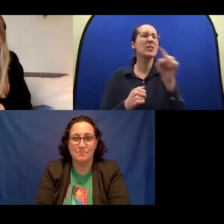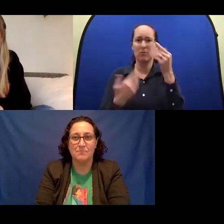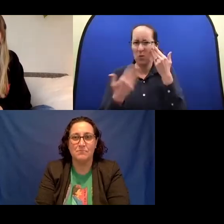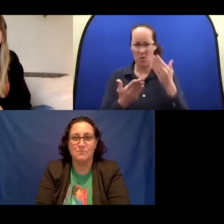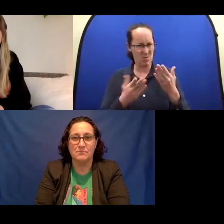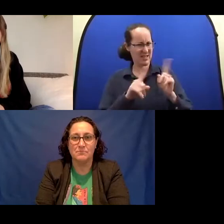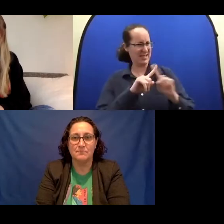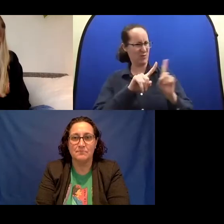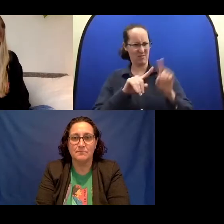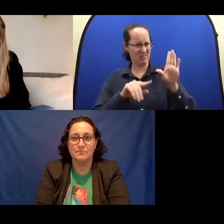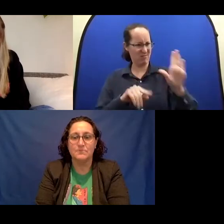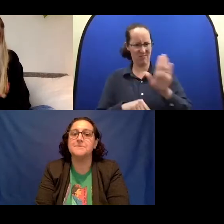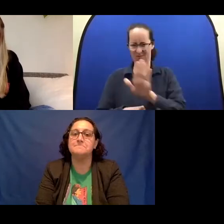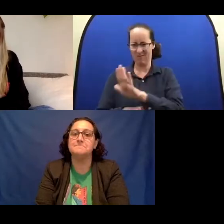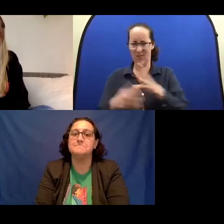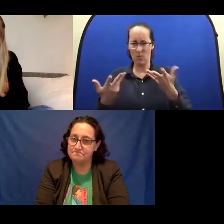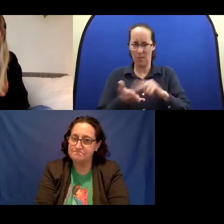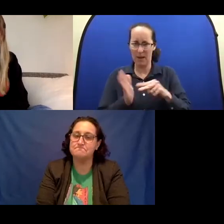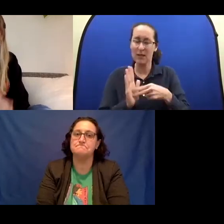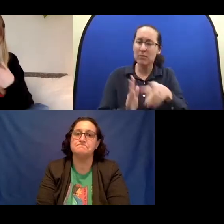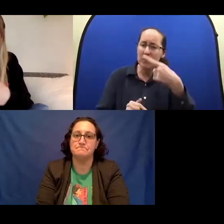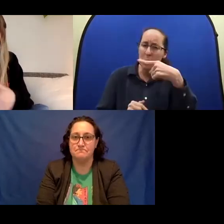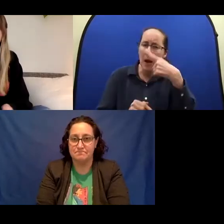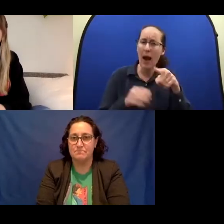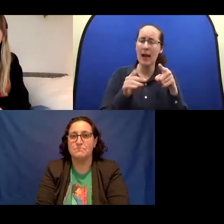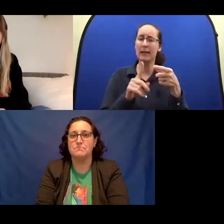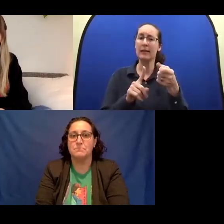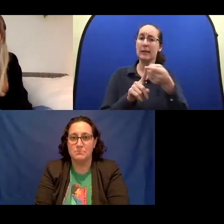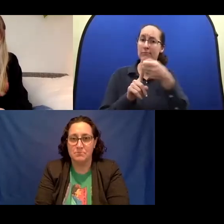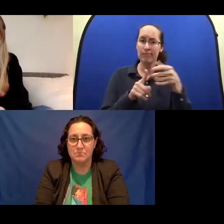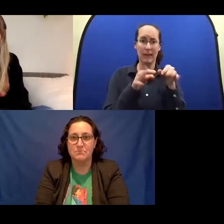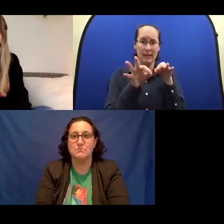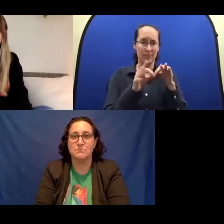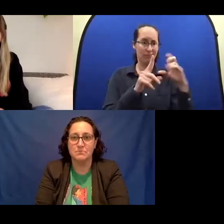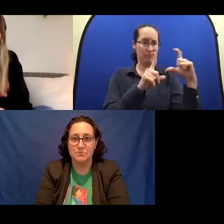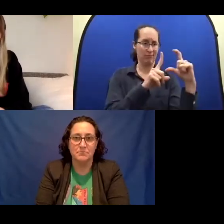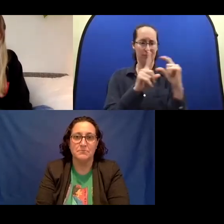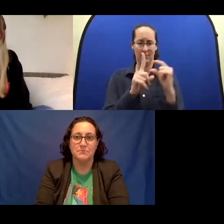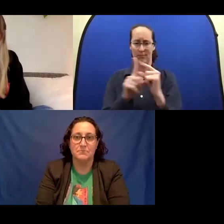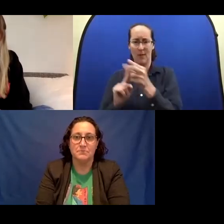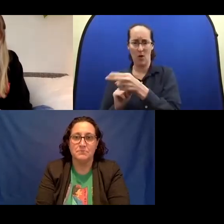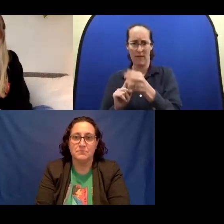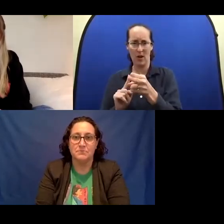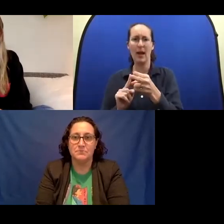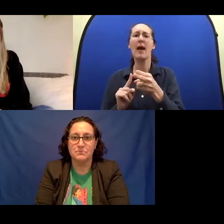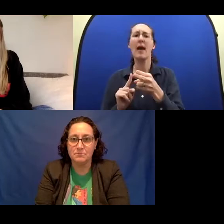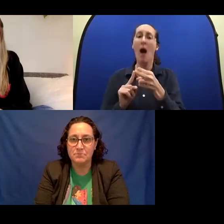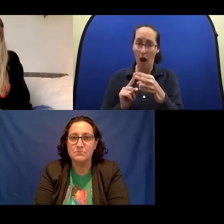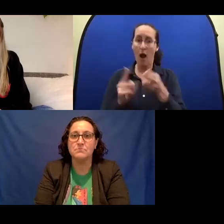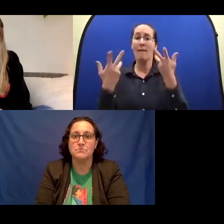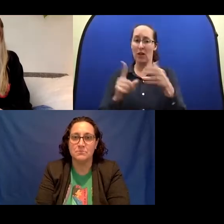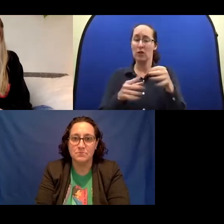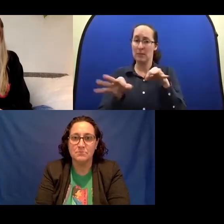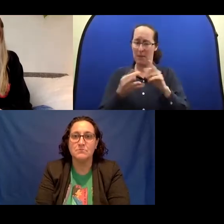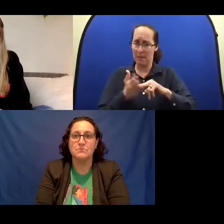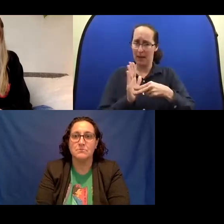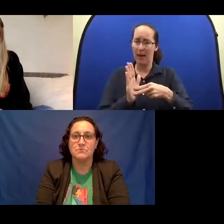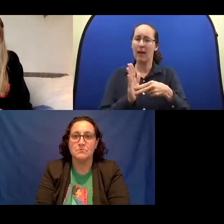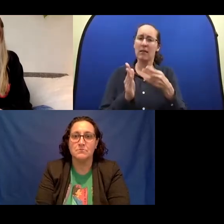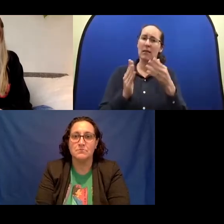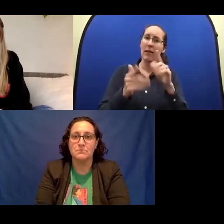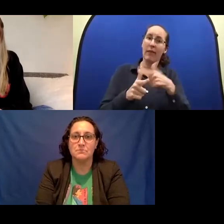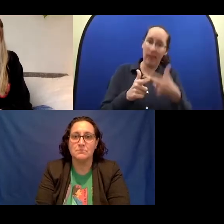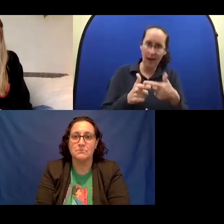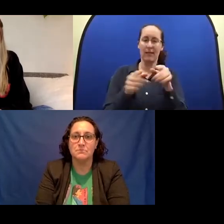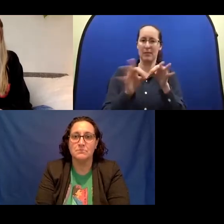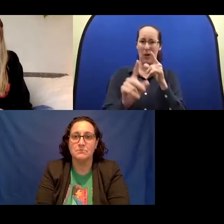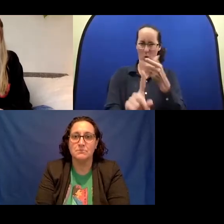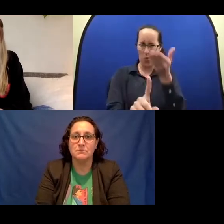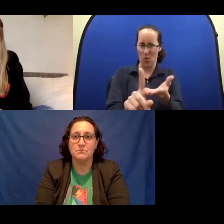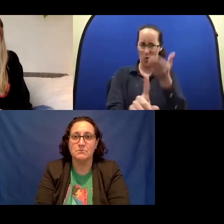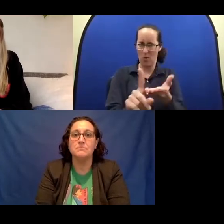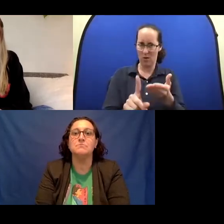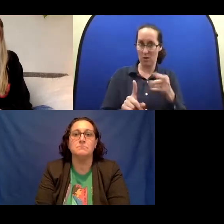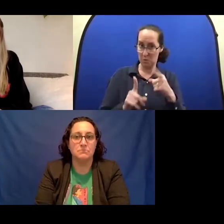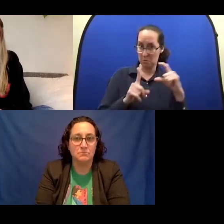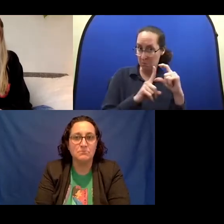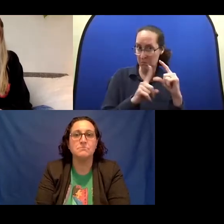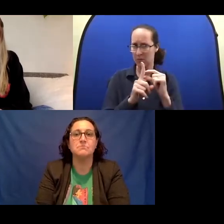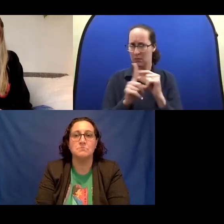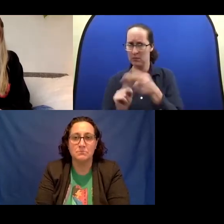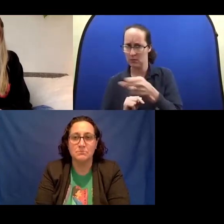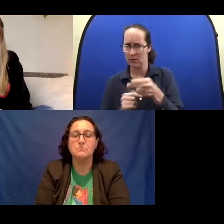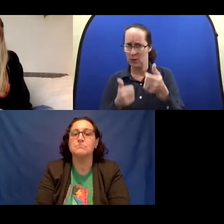would you mind explaining the difference between those and then how you identify yourself?